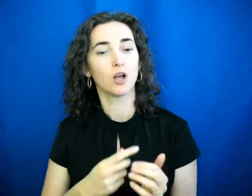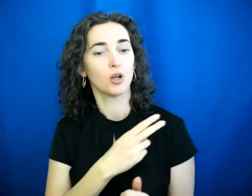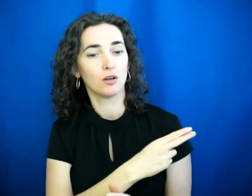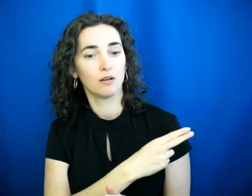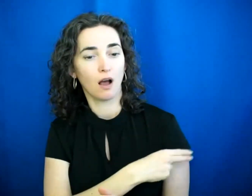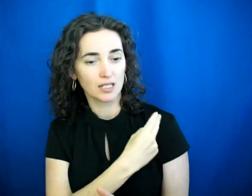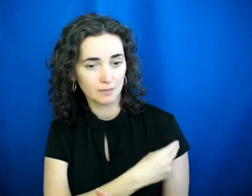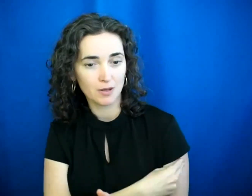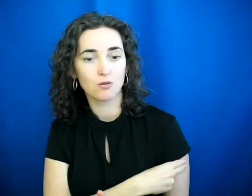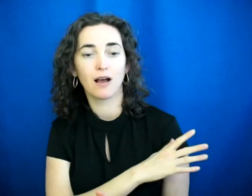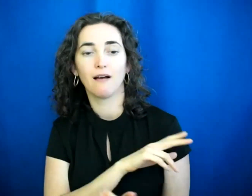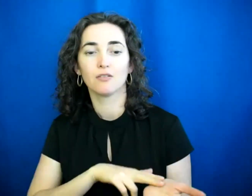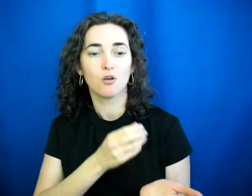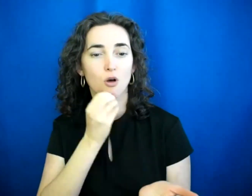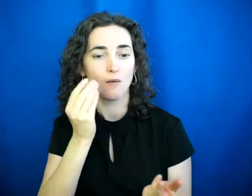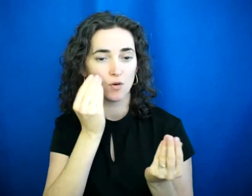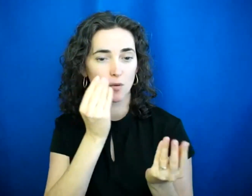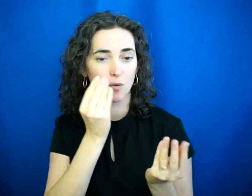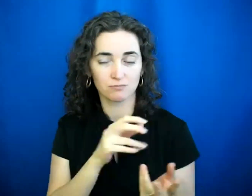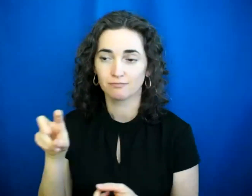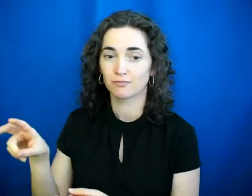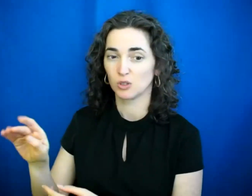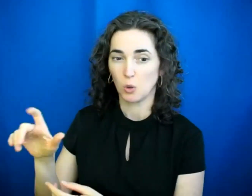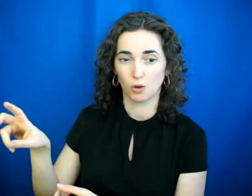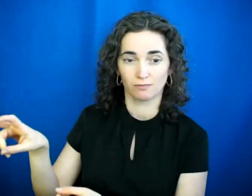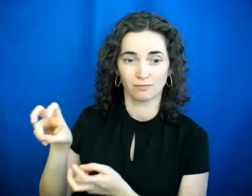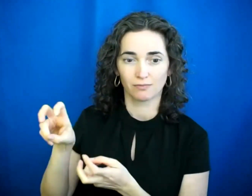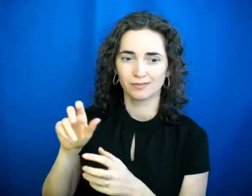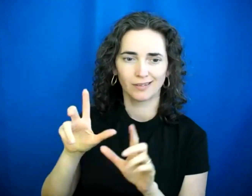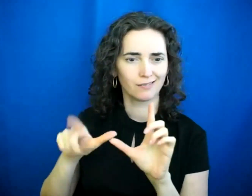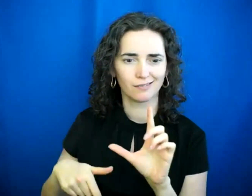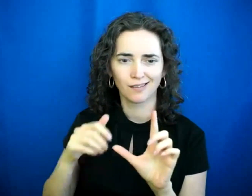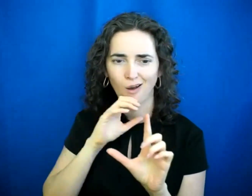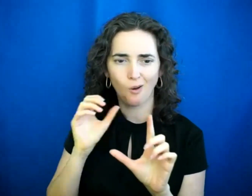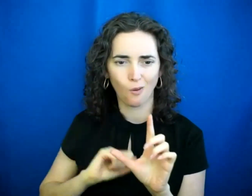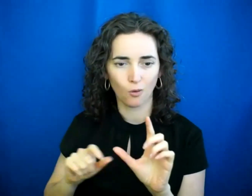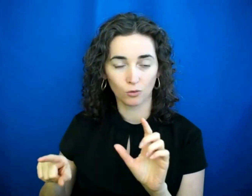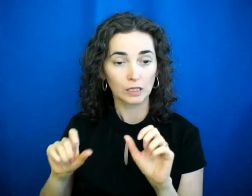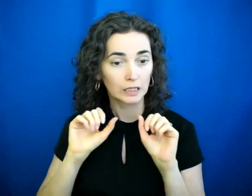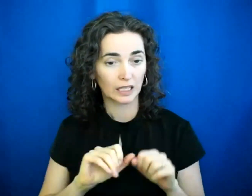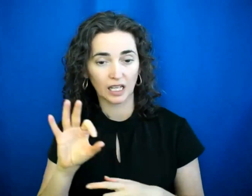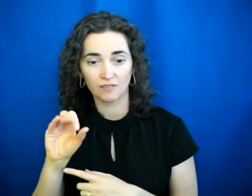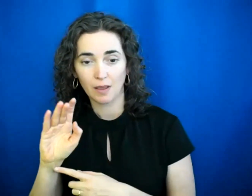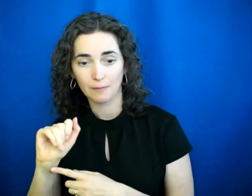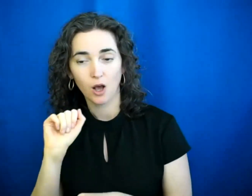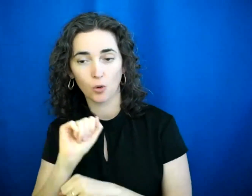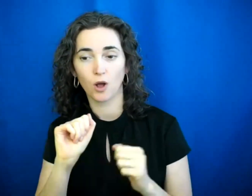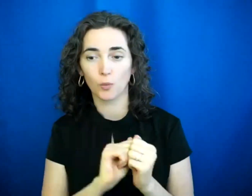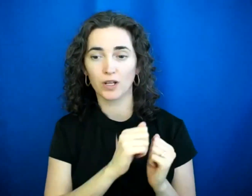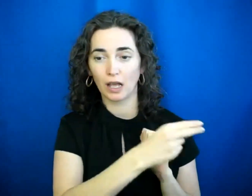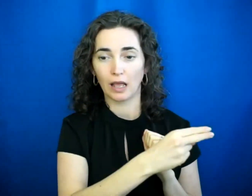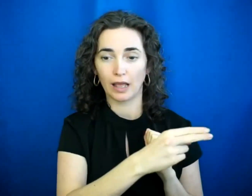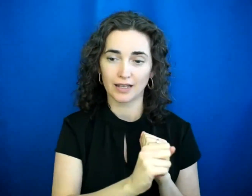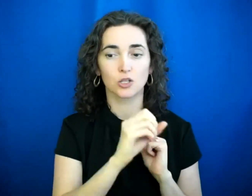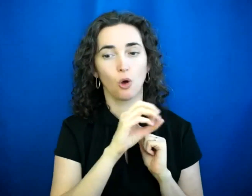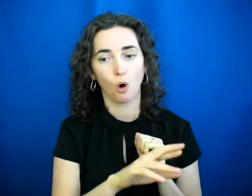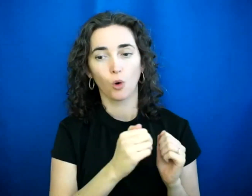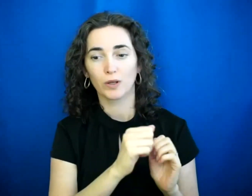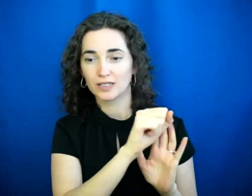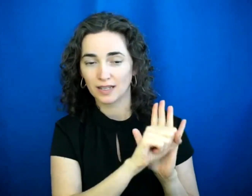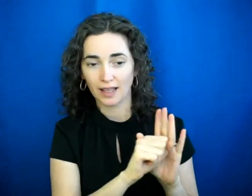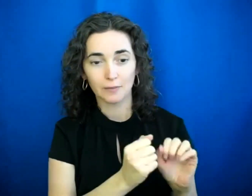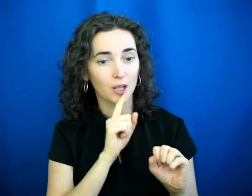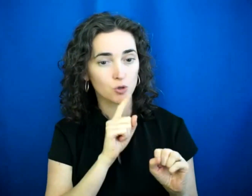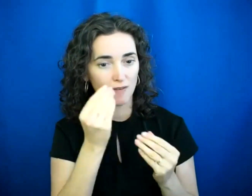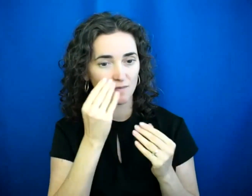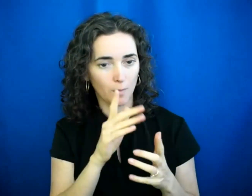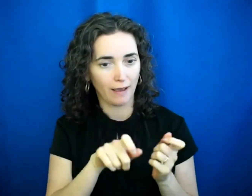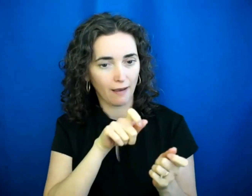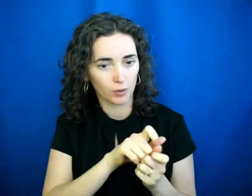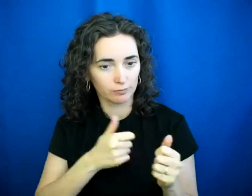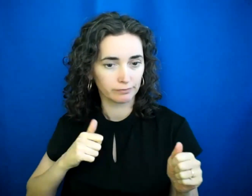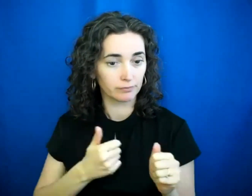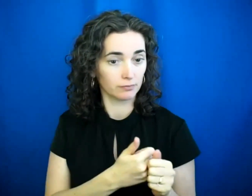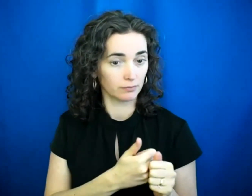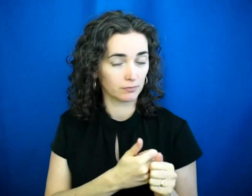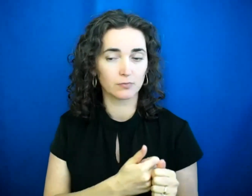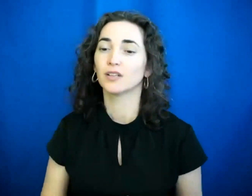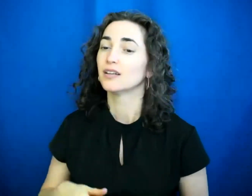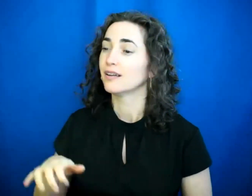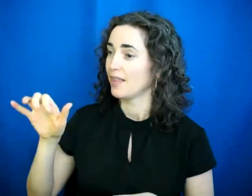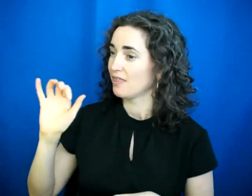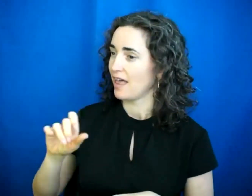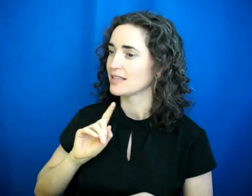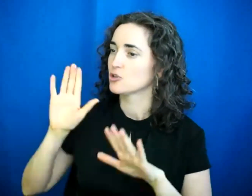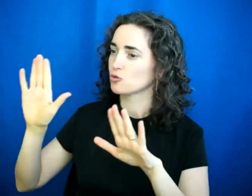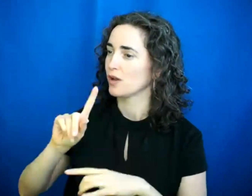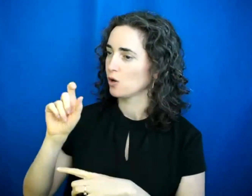Can FEMA work with HHS and or states to ensure that information is updated.